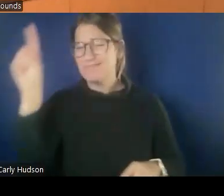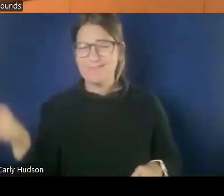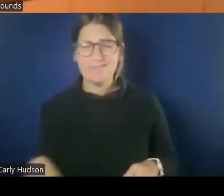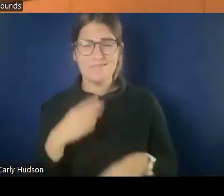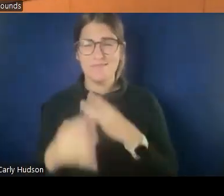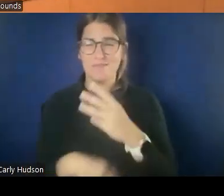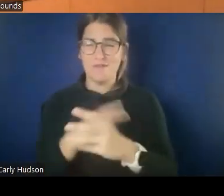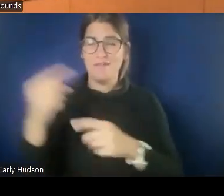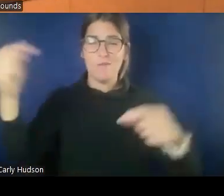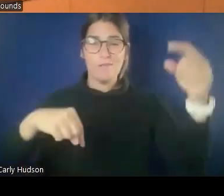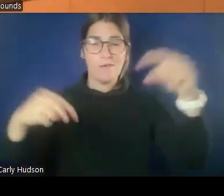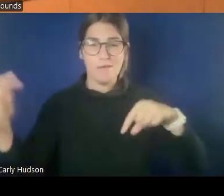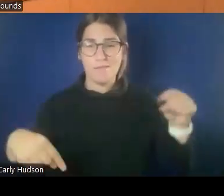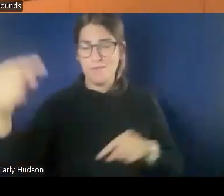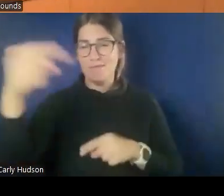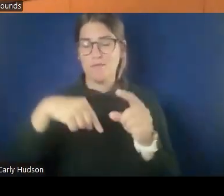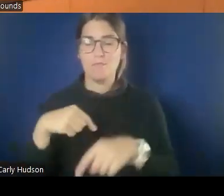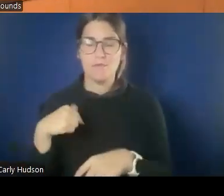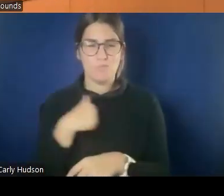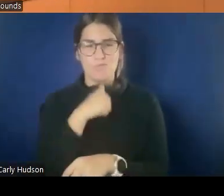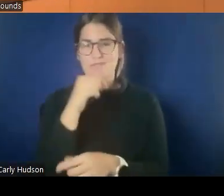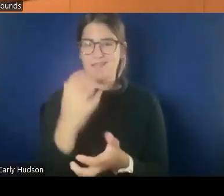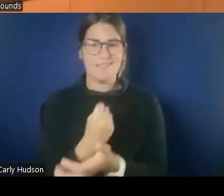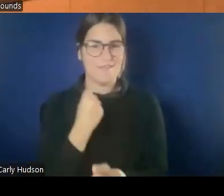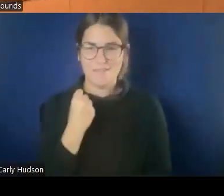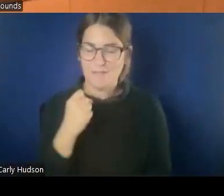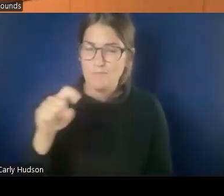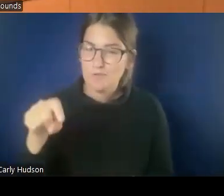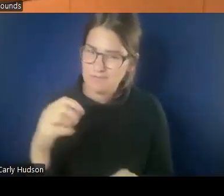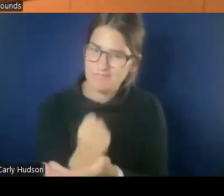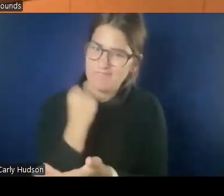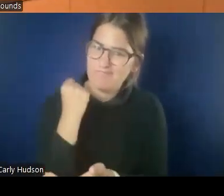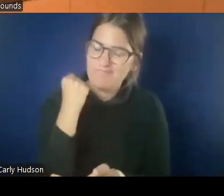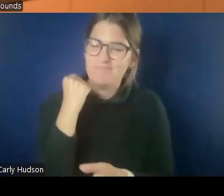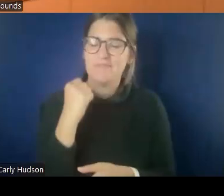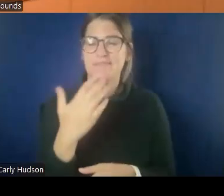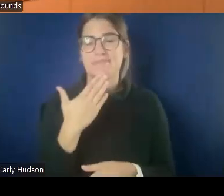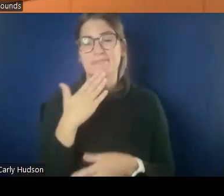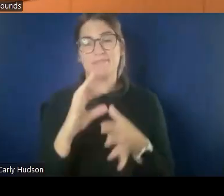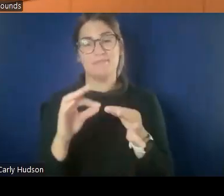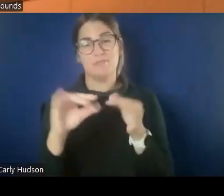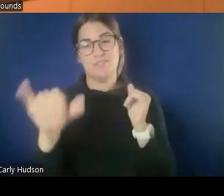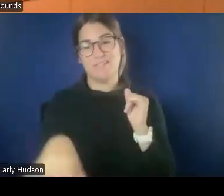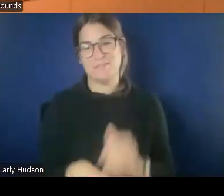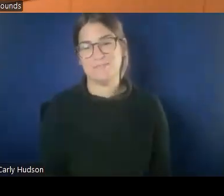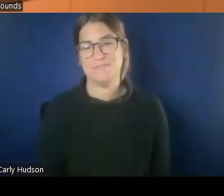we're not taking enough advantage of that and so thank you for bringing that up white swan